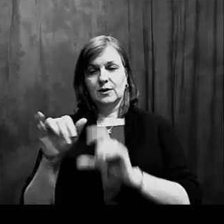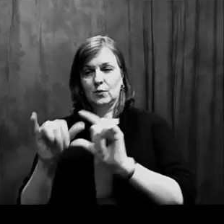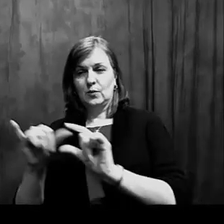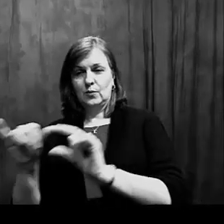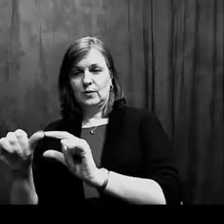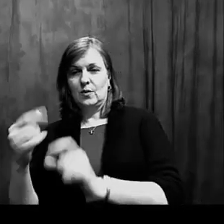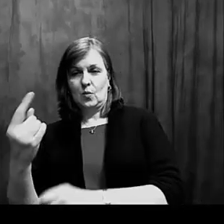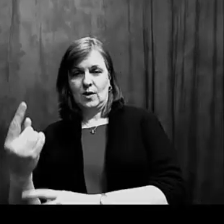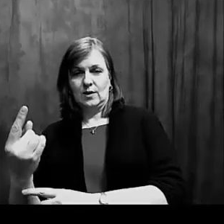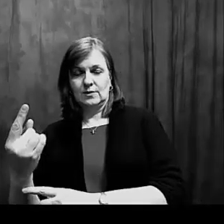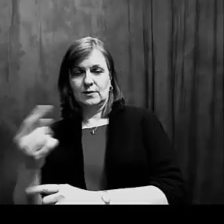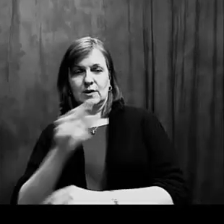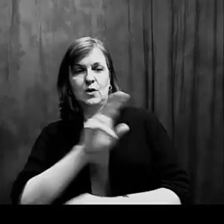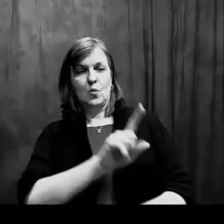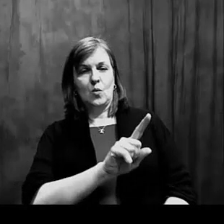these are counts